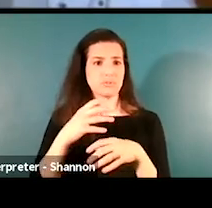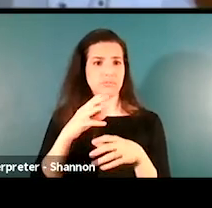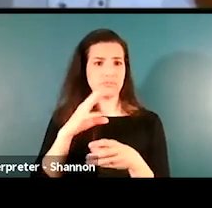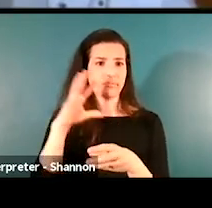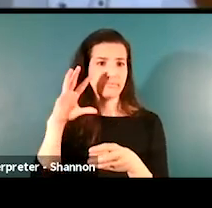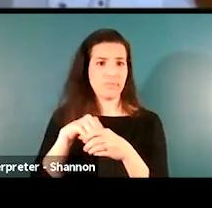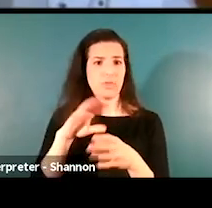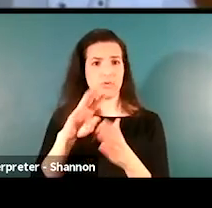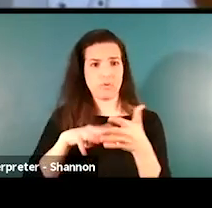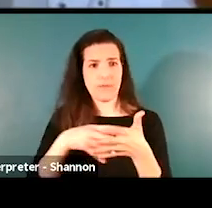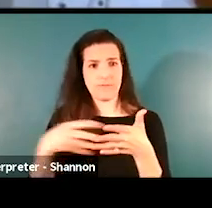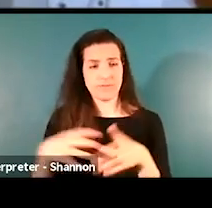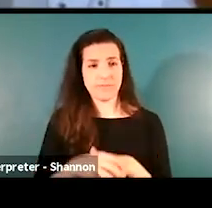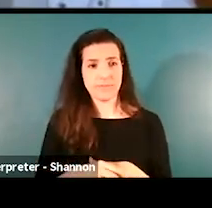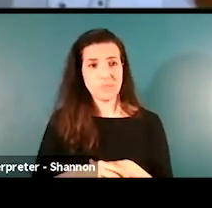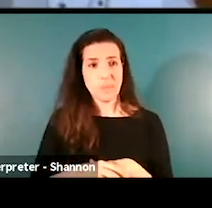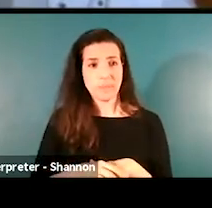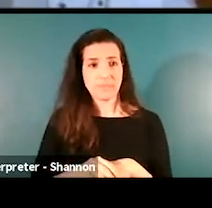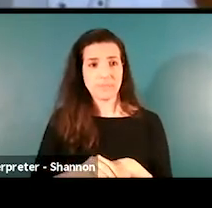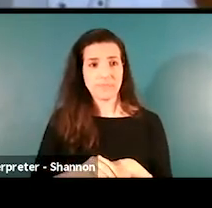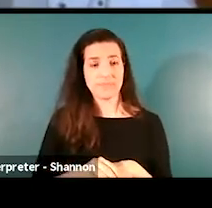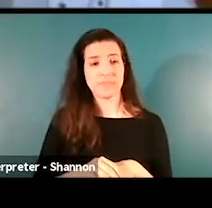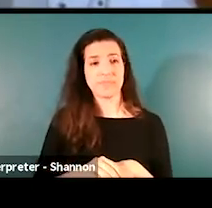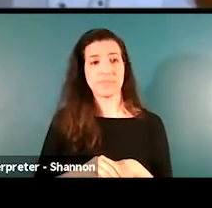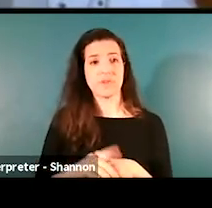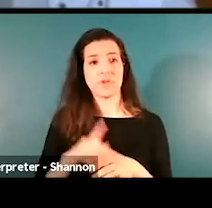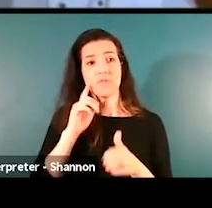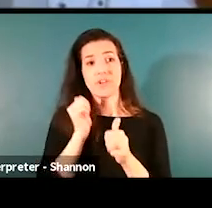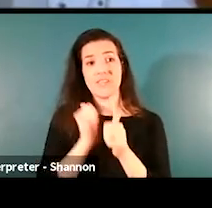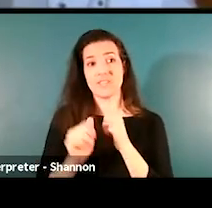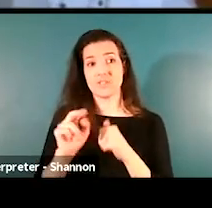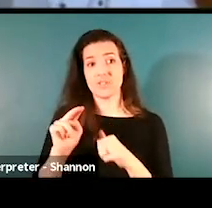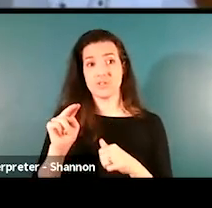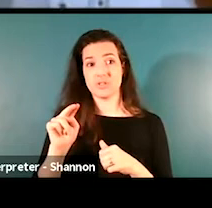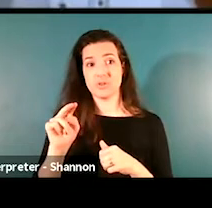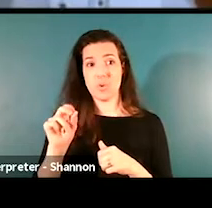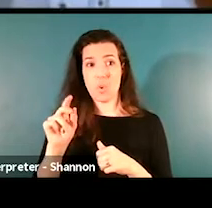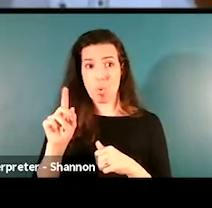in a message-passing scheme. For each node attribute, it collects and aggregates